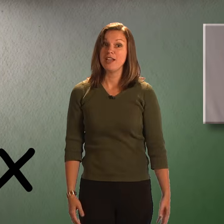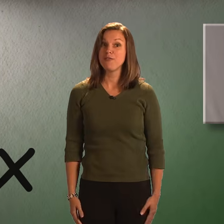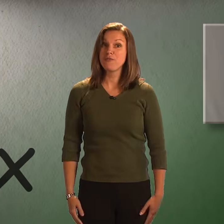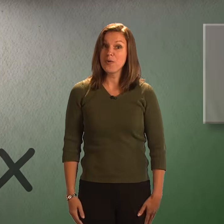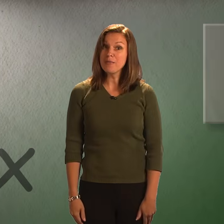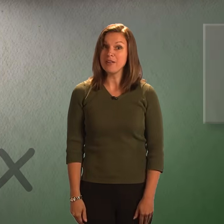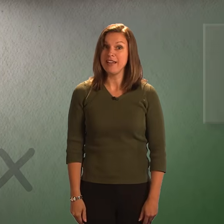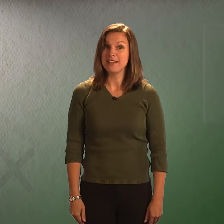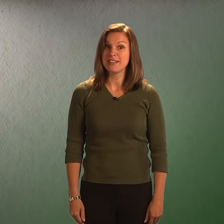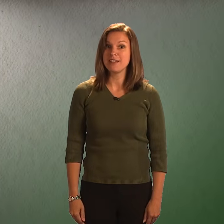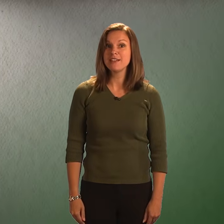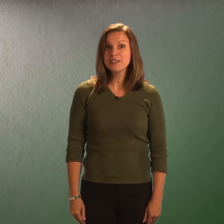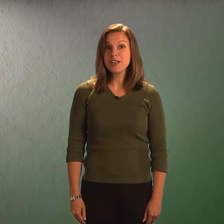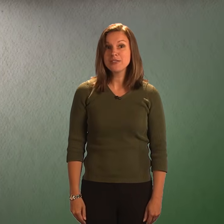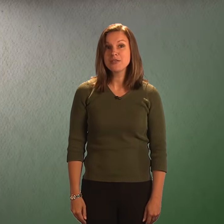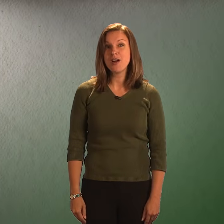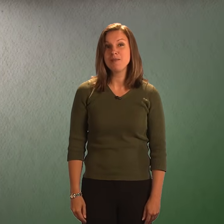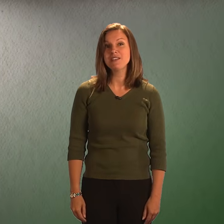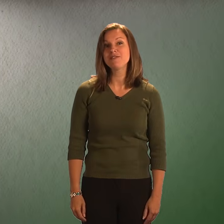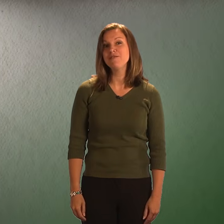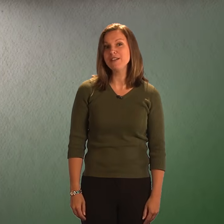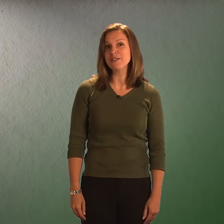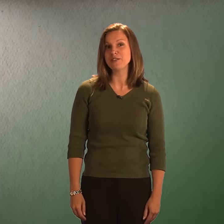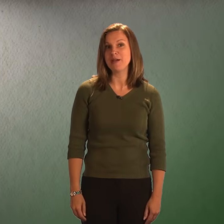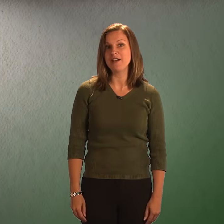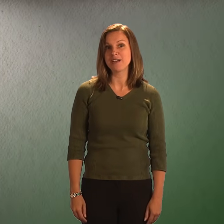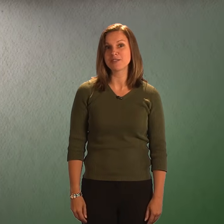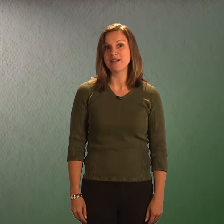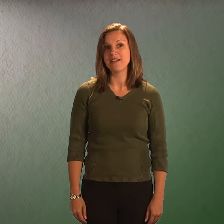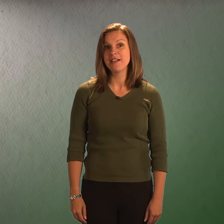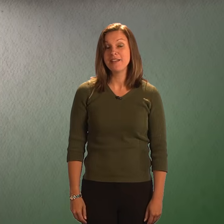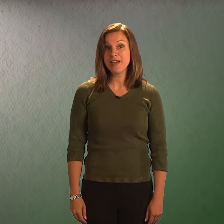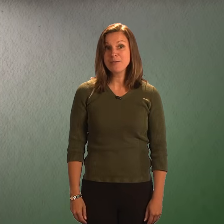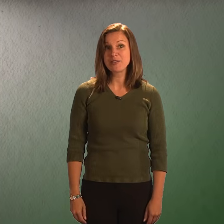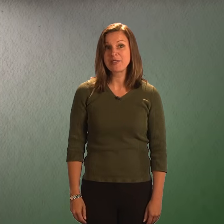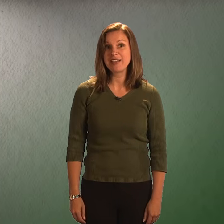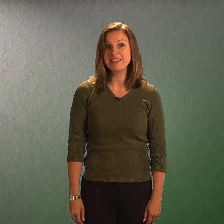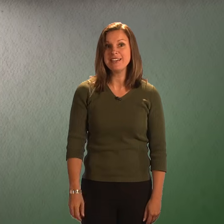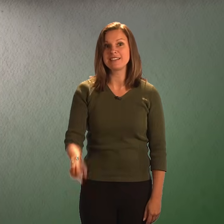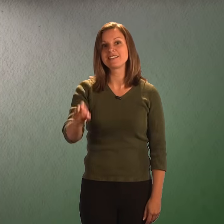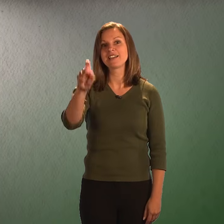In formal ASL, it's also common to finger spell "X-Ray." That would look like this.